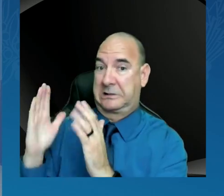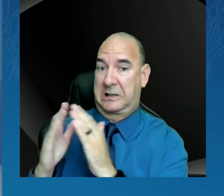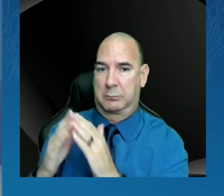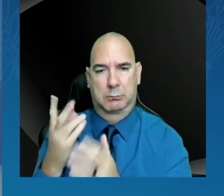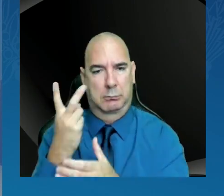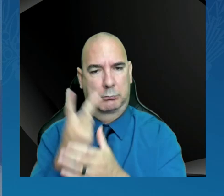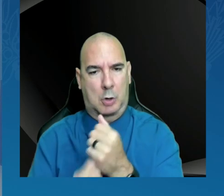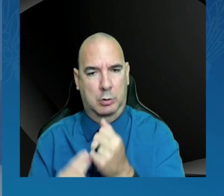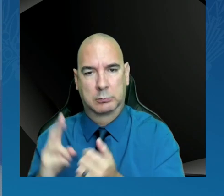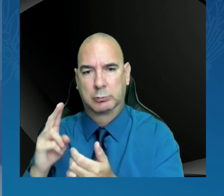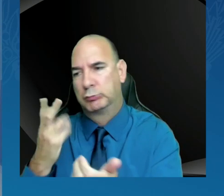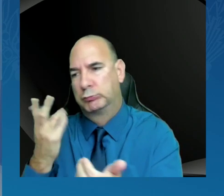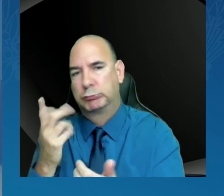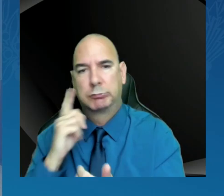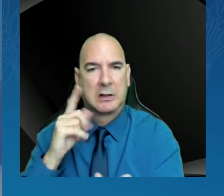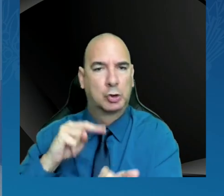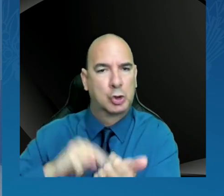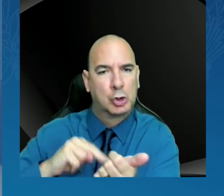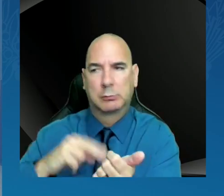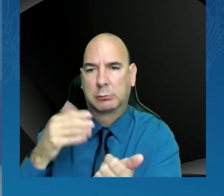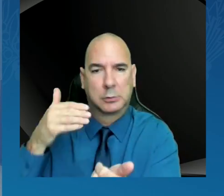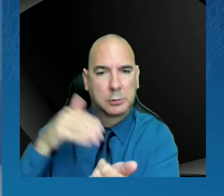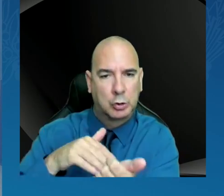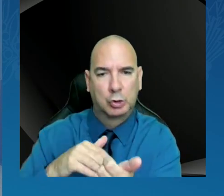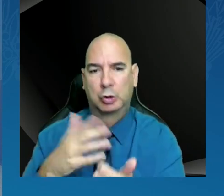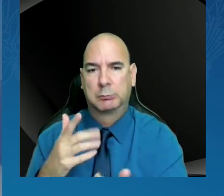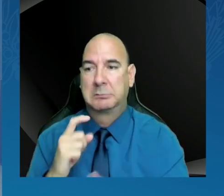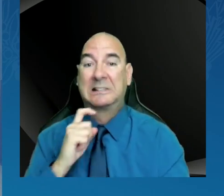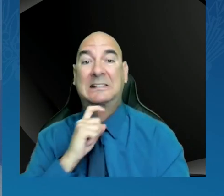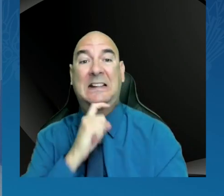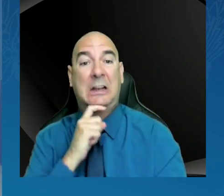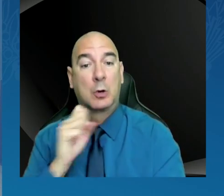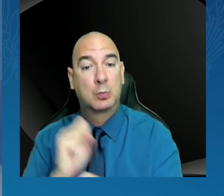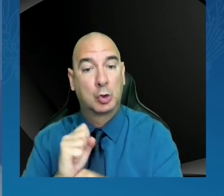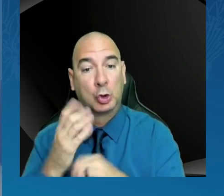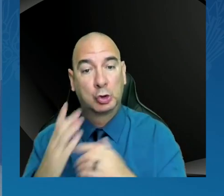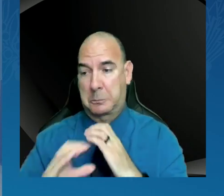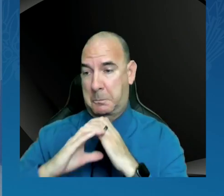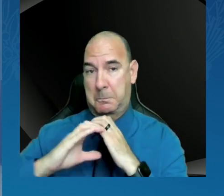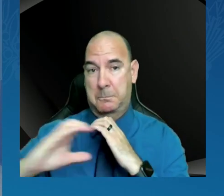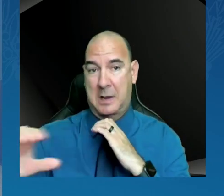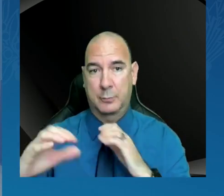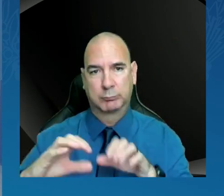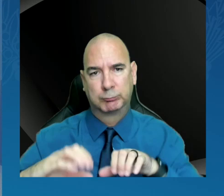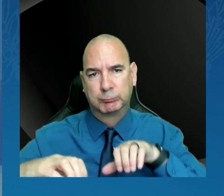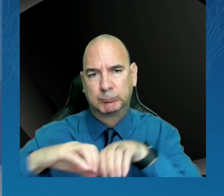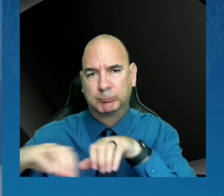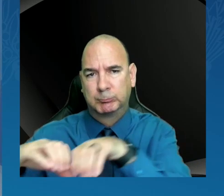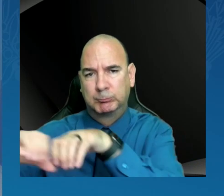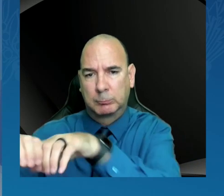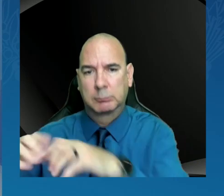jobs for steelworkers, pipefitters, and engineers. Together, we are investing in training programs